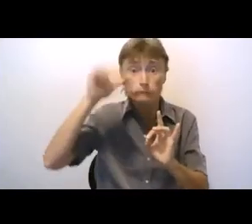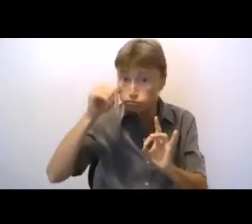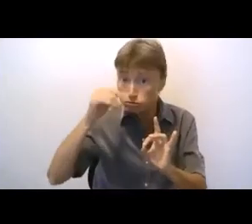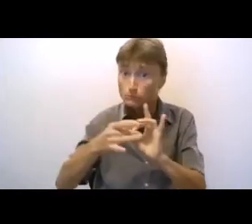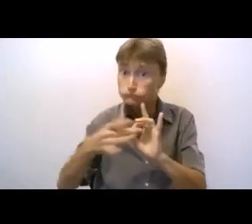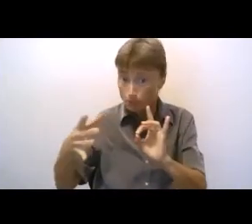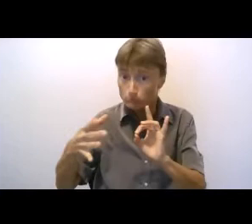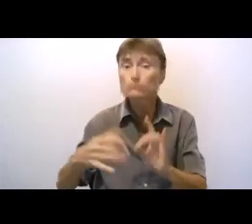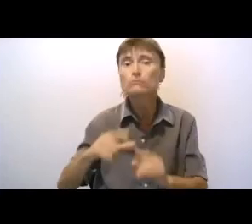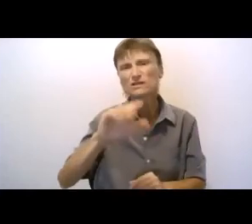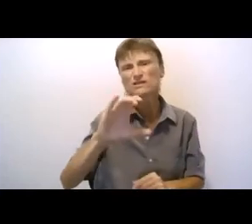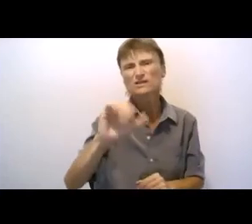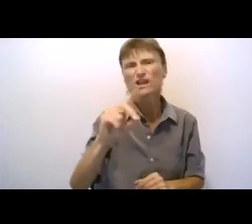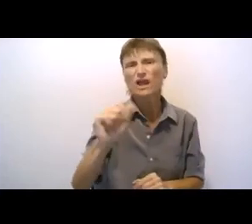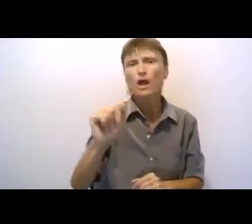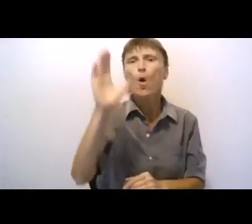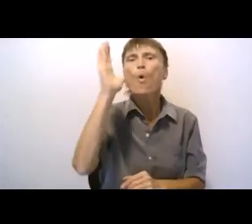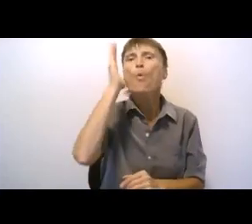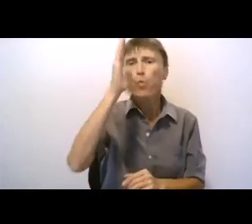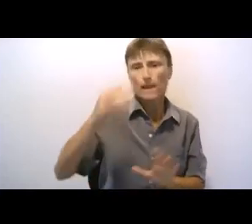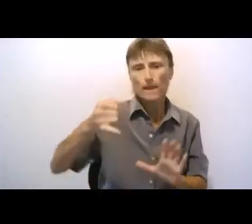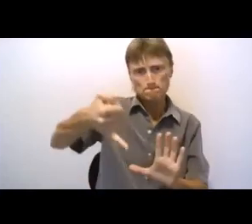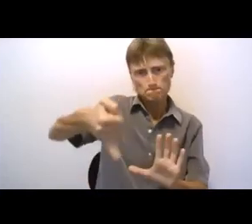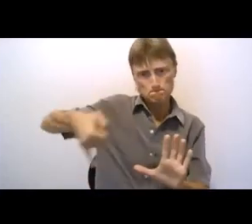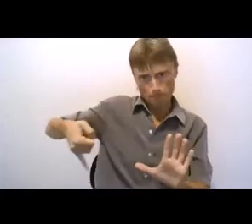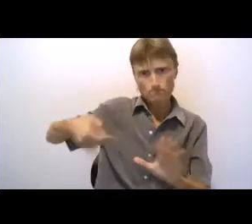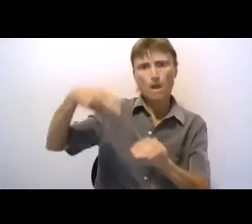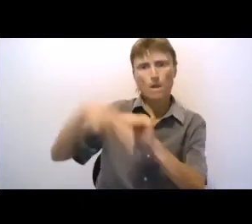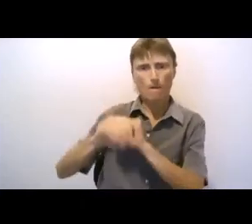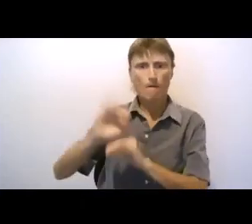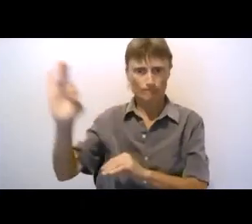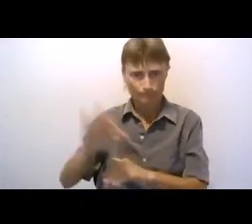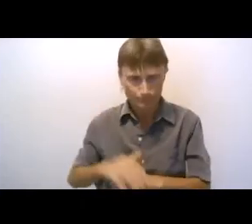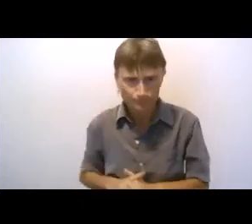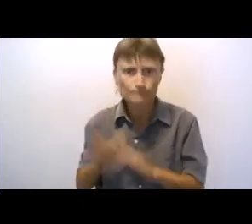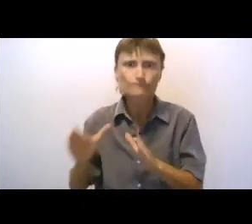who will be supporting today's town hall as an active bystander. If you feel uncomfortable,